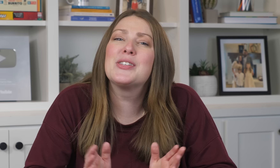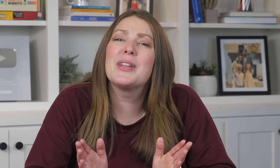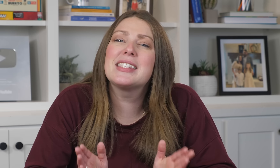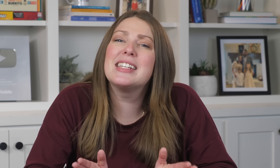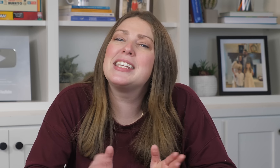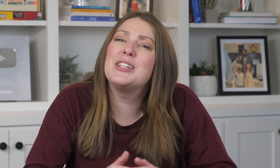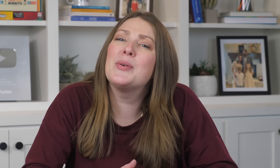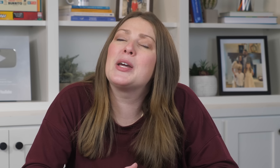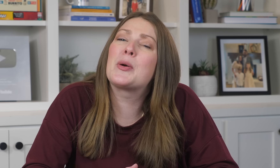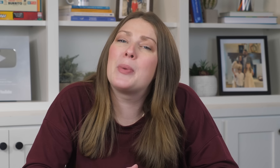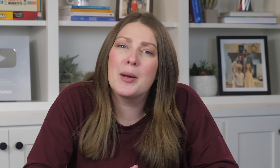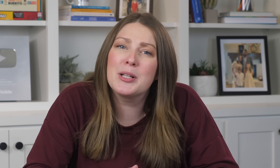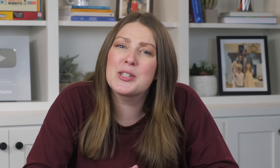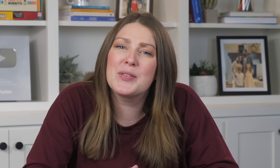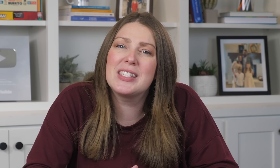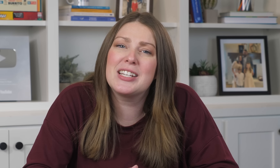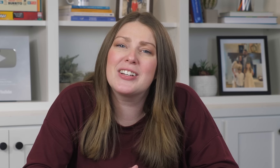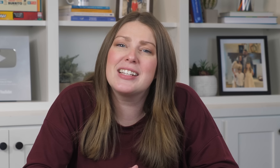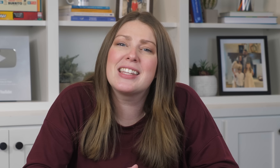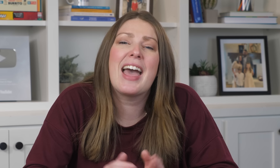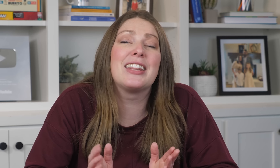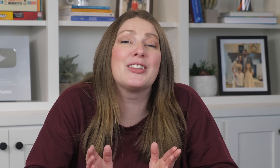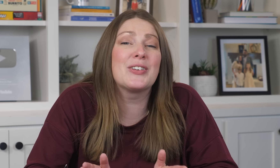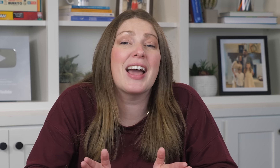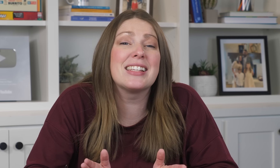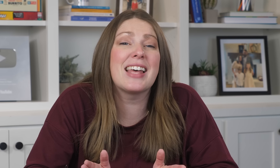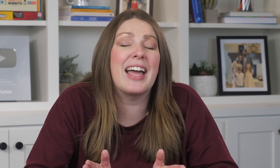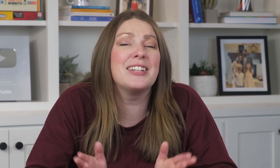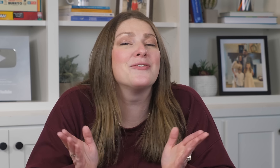So let's continue in our Public Service series and learn how to sign